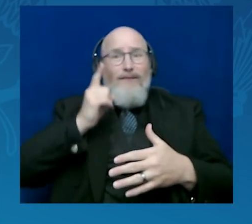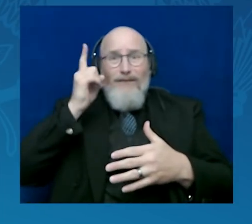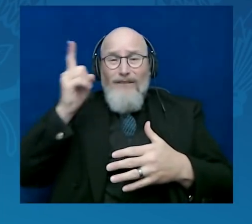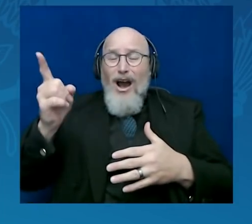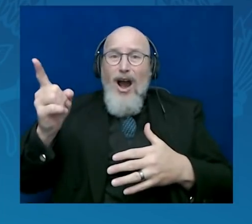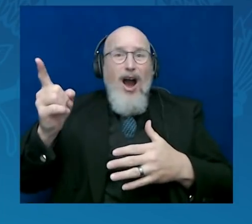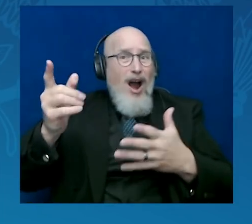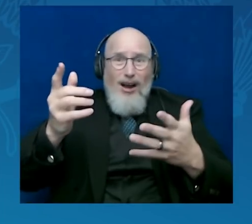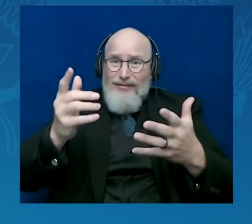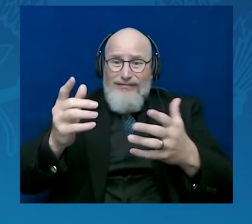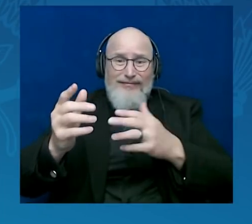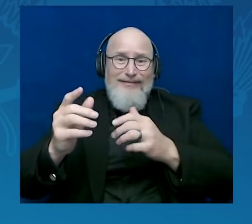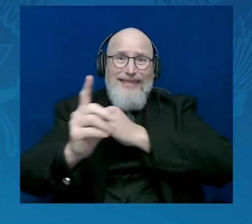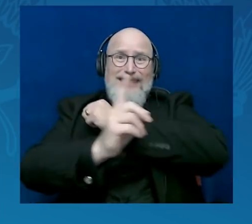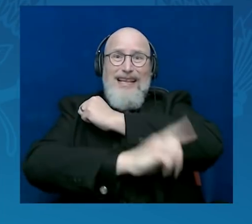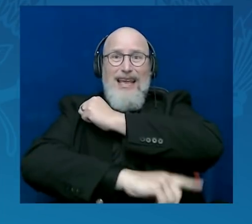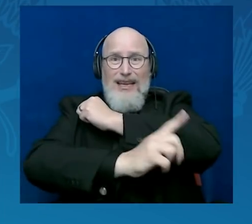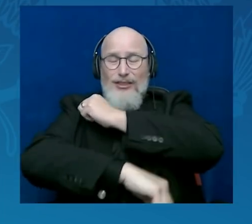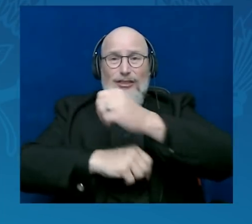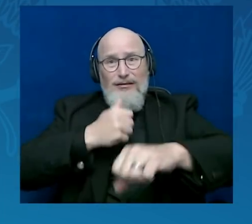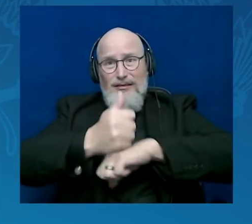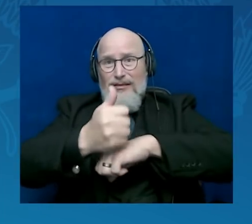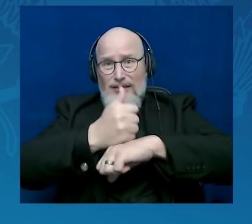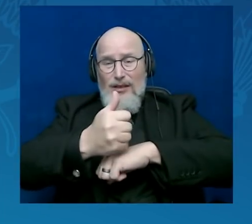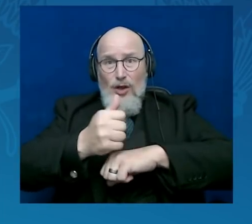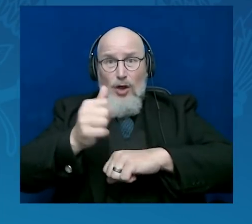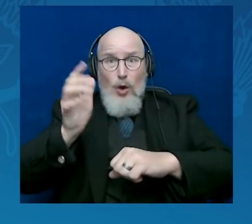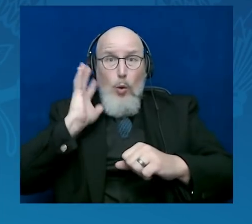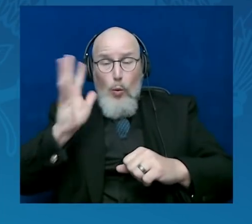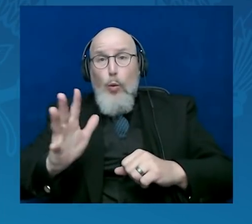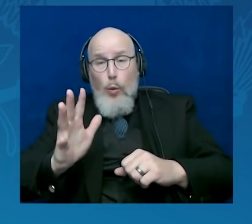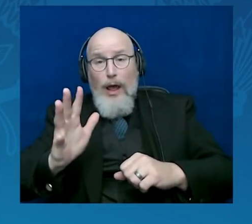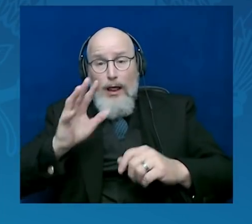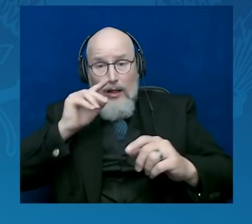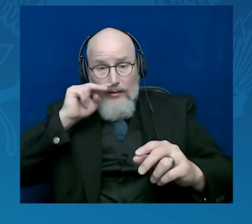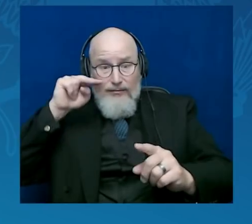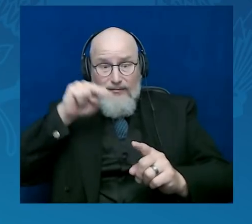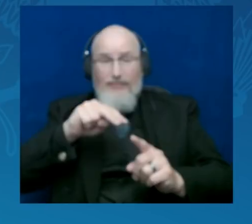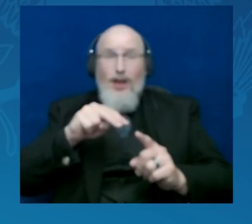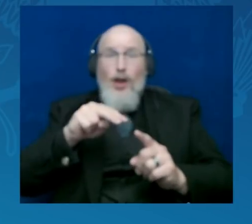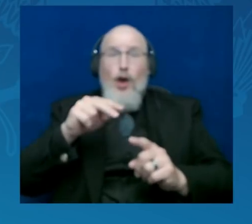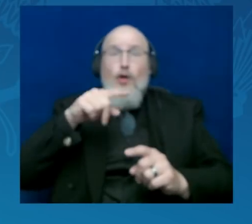We will target Russia's financial institutions and key industries.